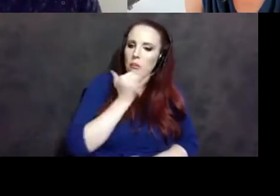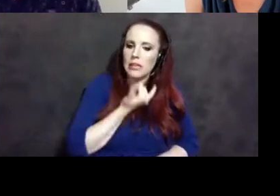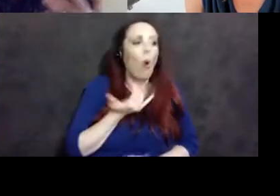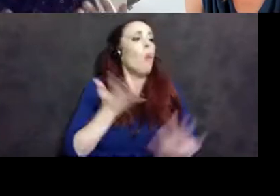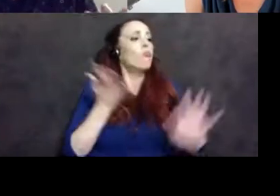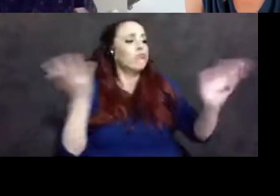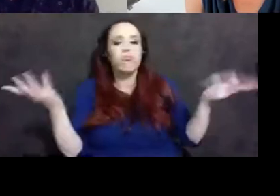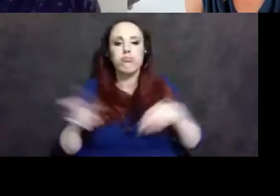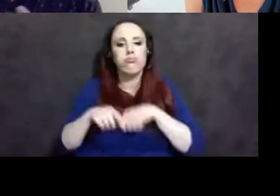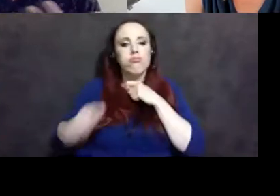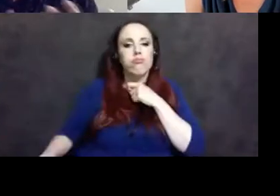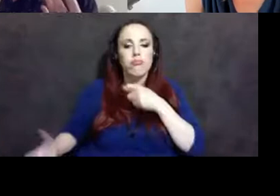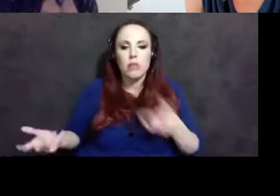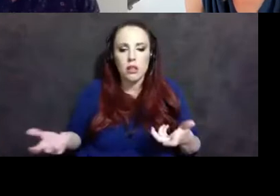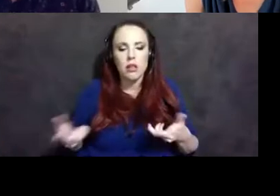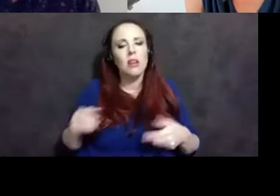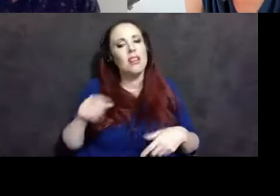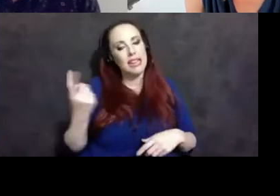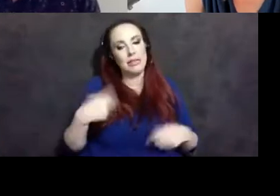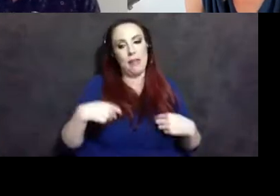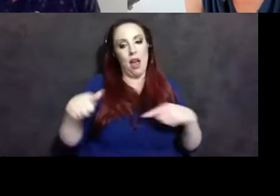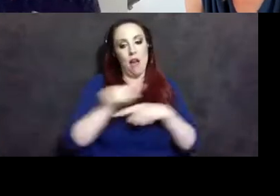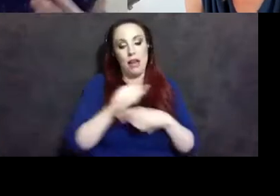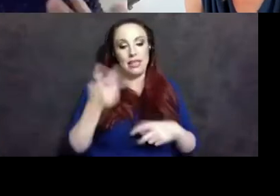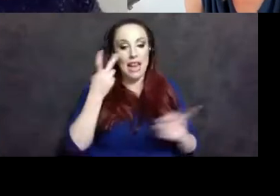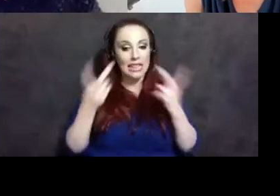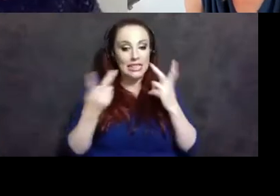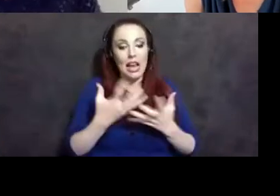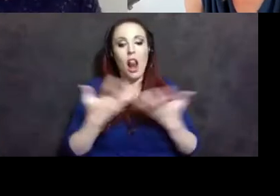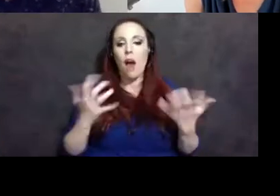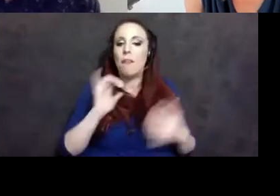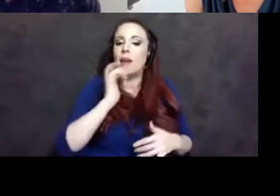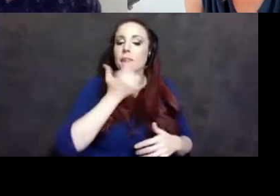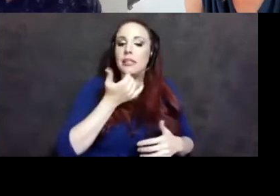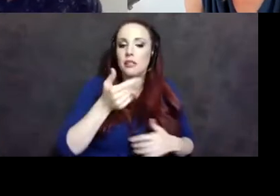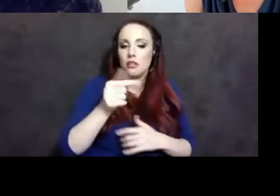And this is something I practice and I see a lot by misgendering for trans people.